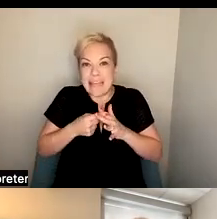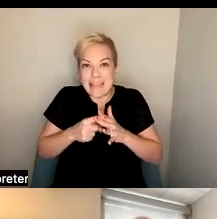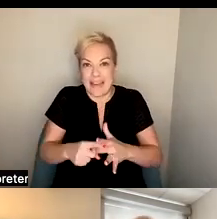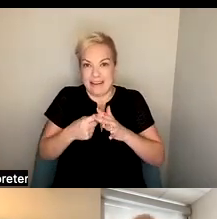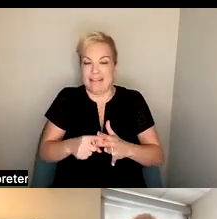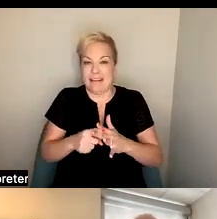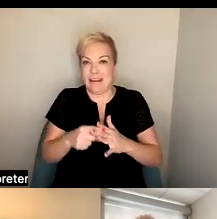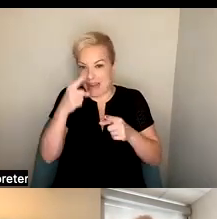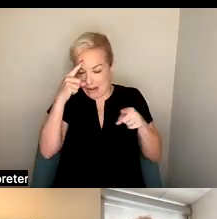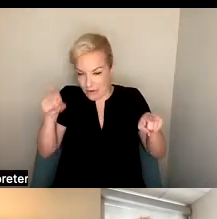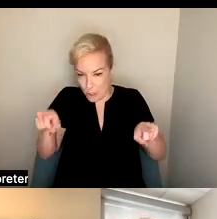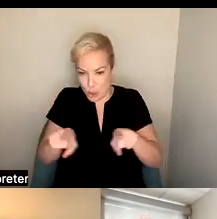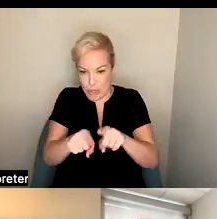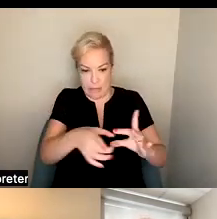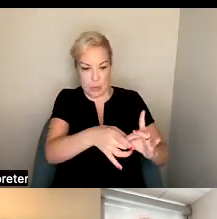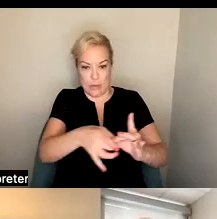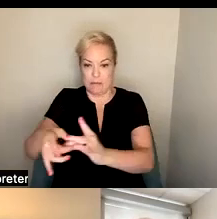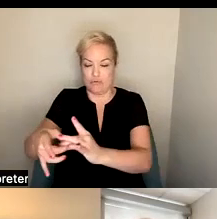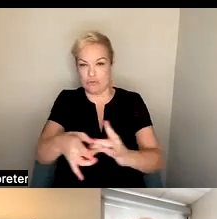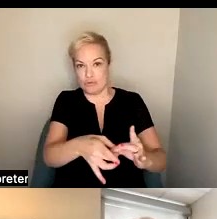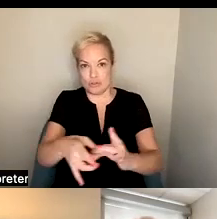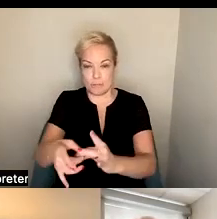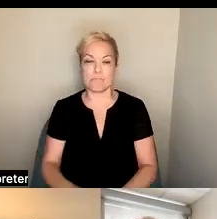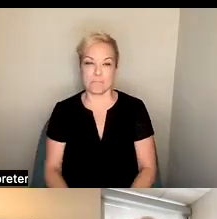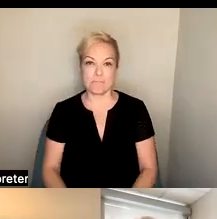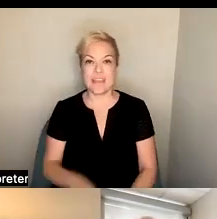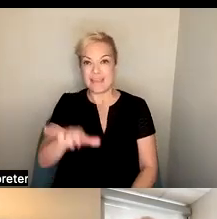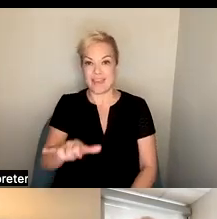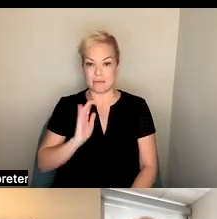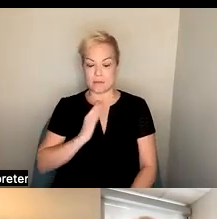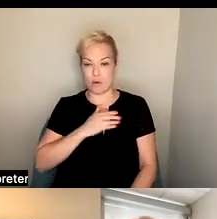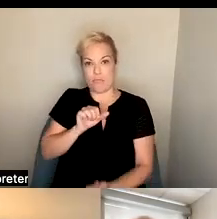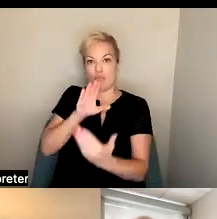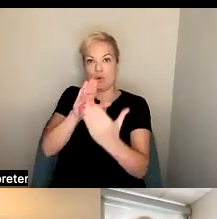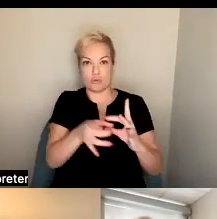were looking at relationships, and this is how I think in some cases the uh museums, and archives,